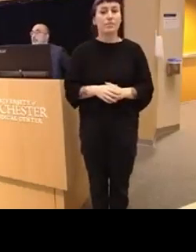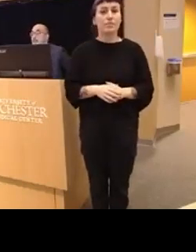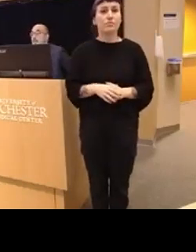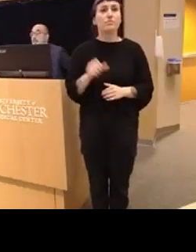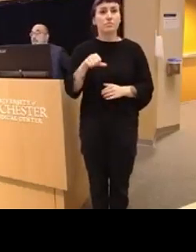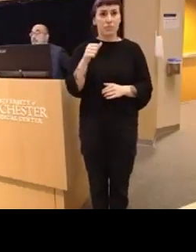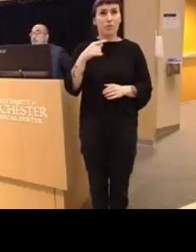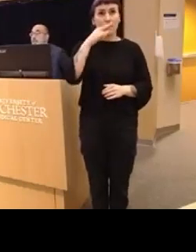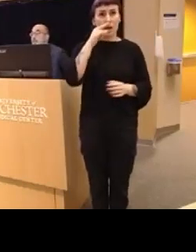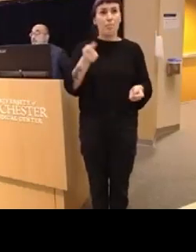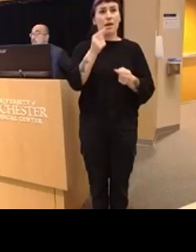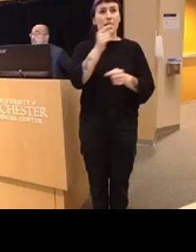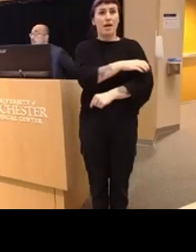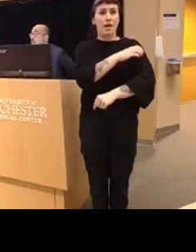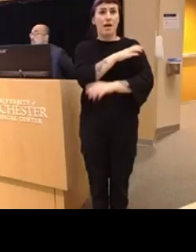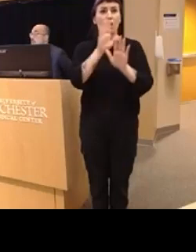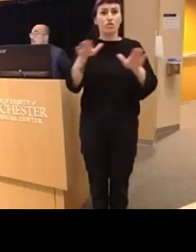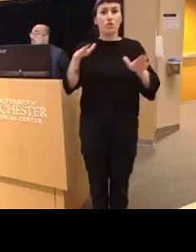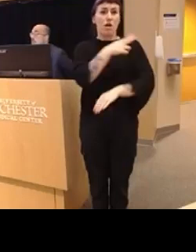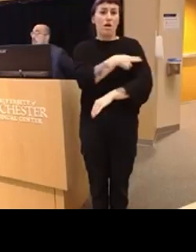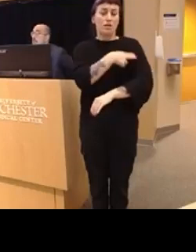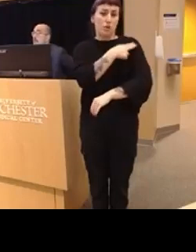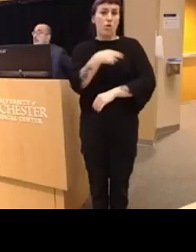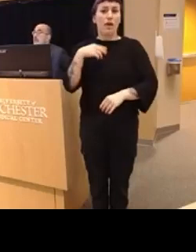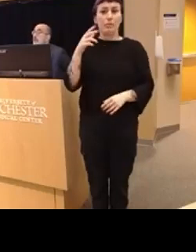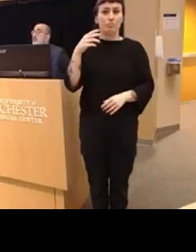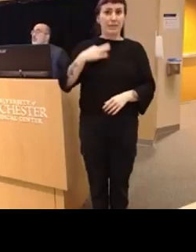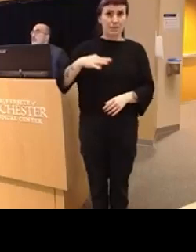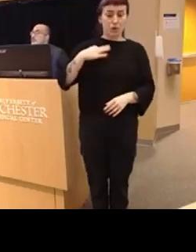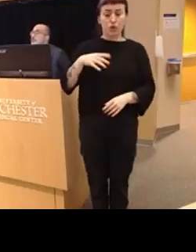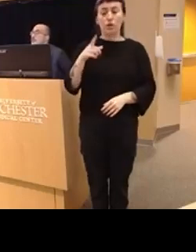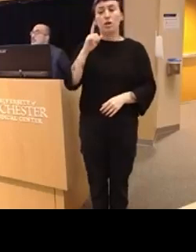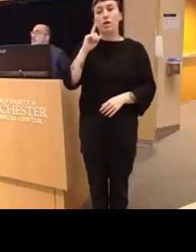pediatric pain clinic at the Children's Hospital of Pittsburgh um and you know pediatric is it's